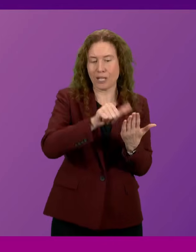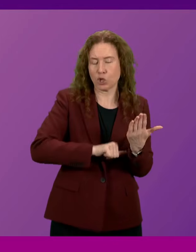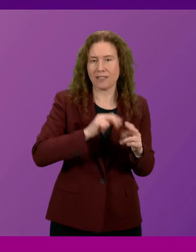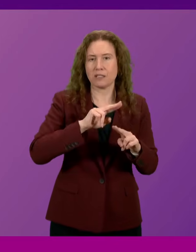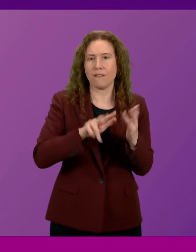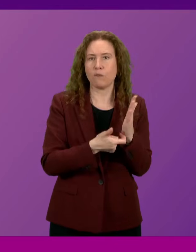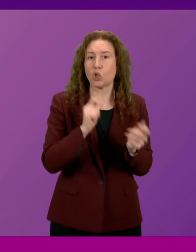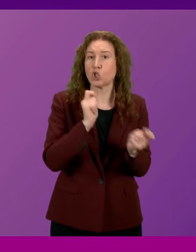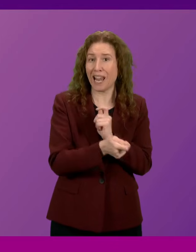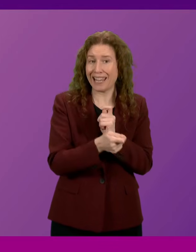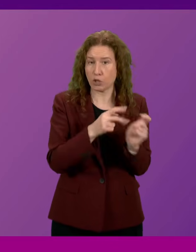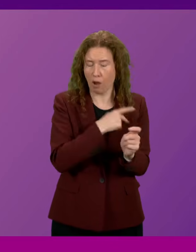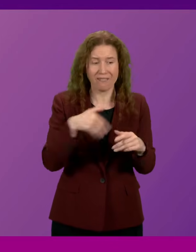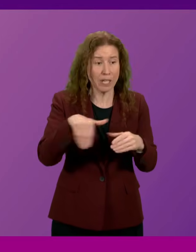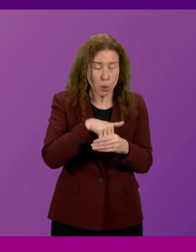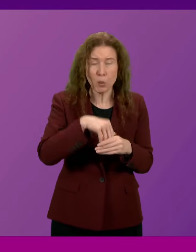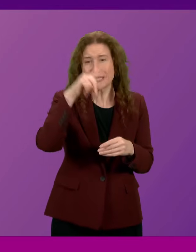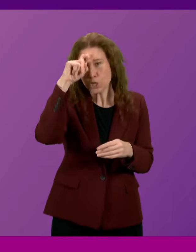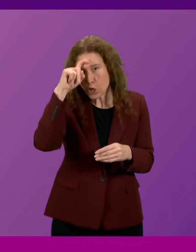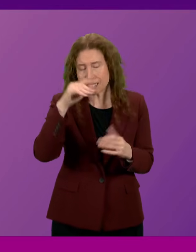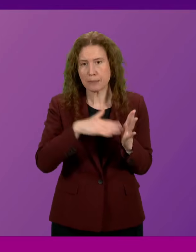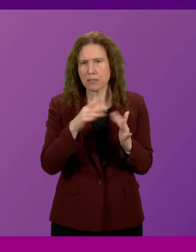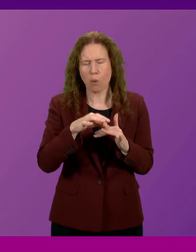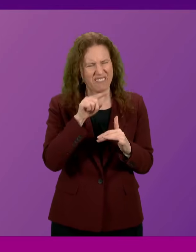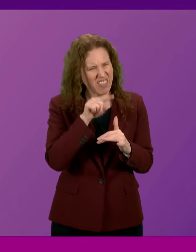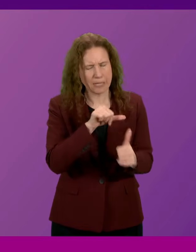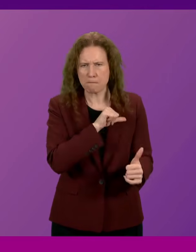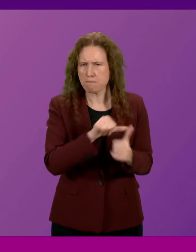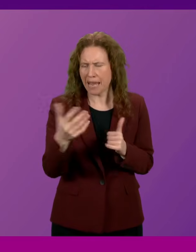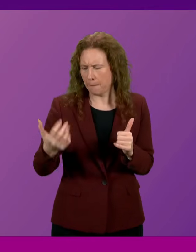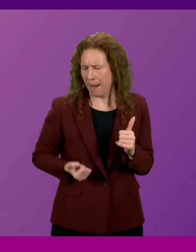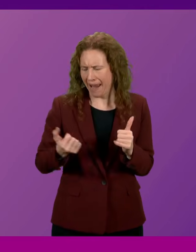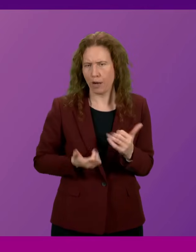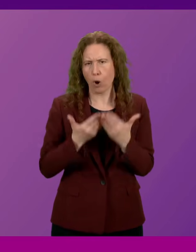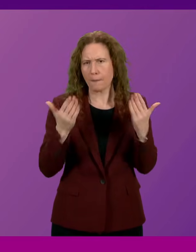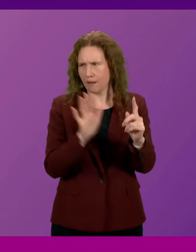staff, including our nurses and midwives, remain the best paid in the United Kingdom.